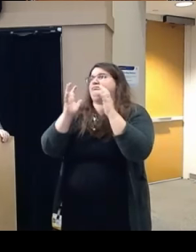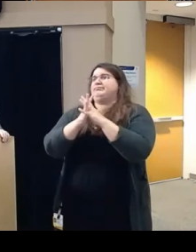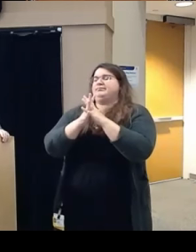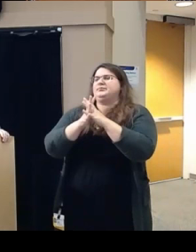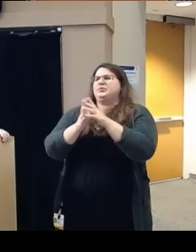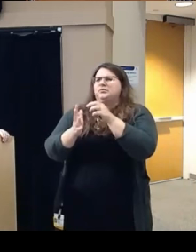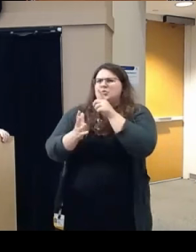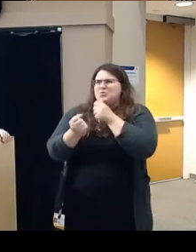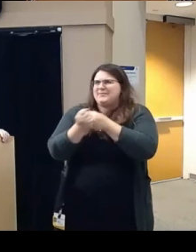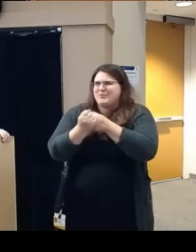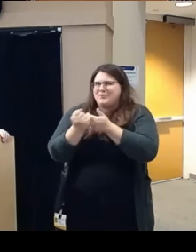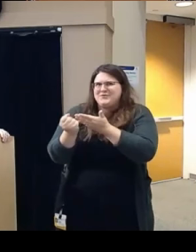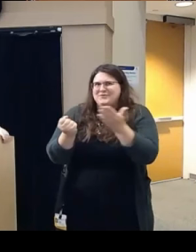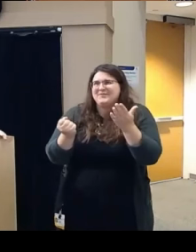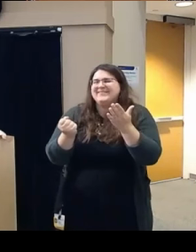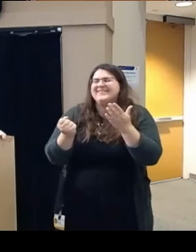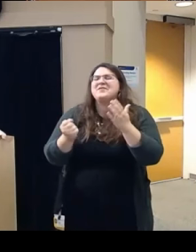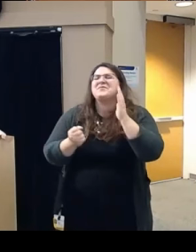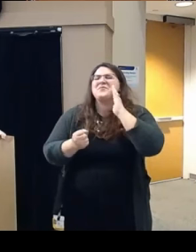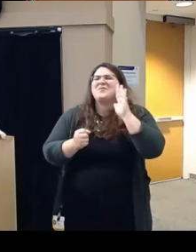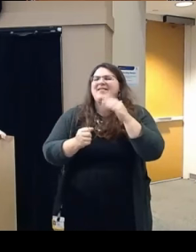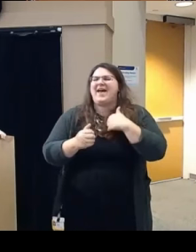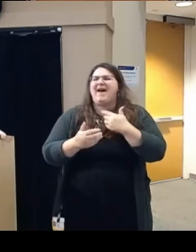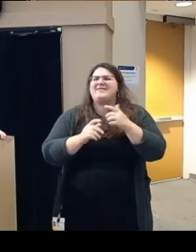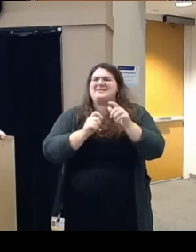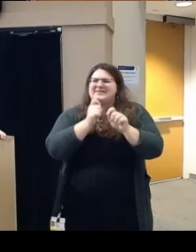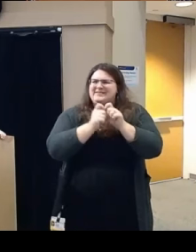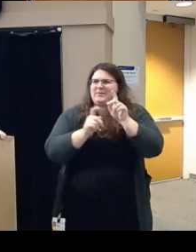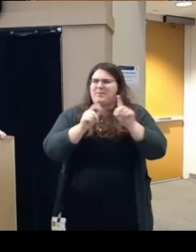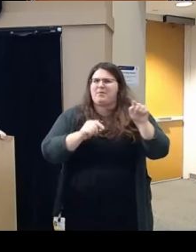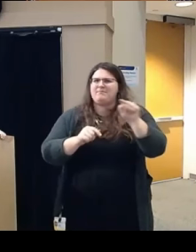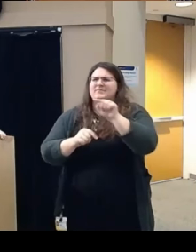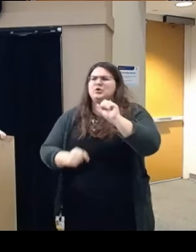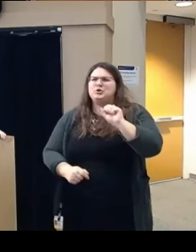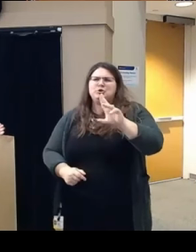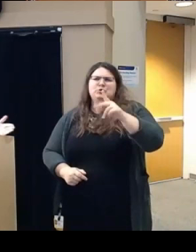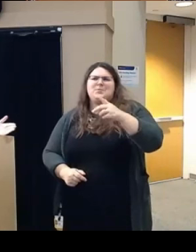receive additional training prior to go live um and this the number of Super users depends on the